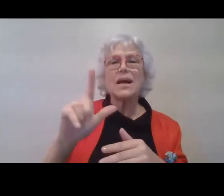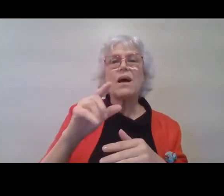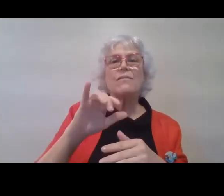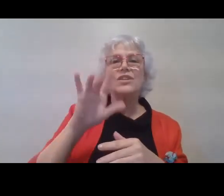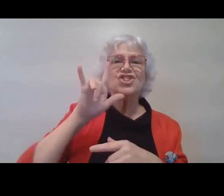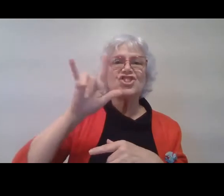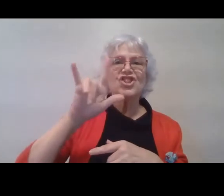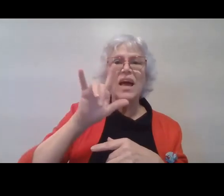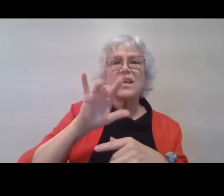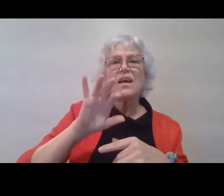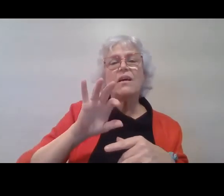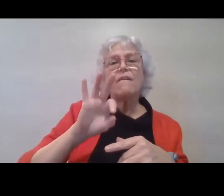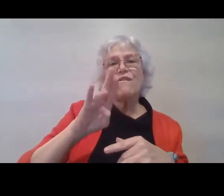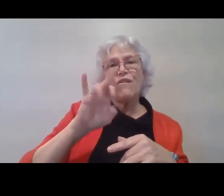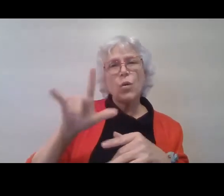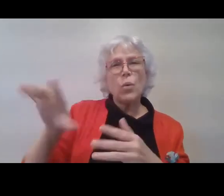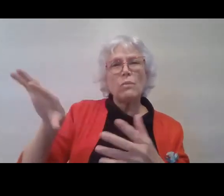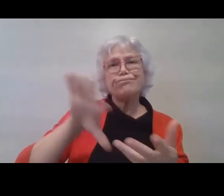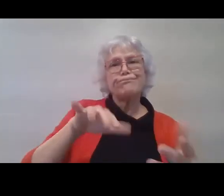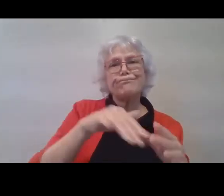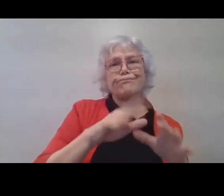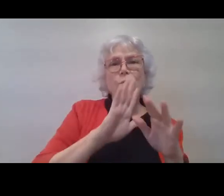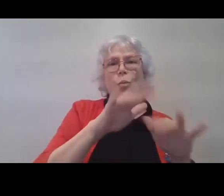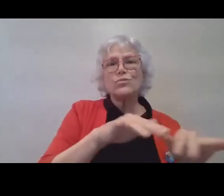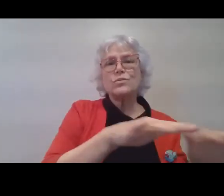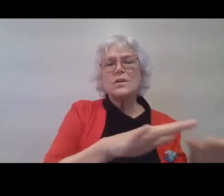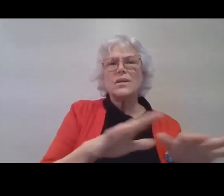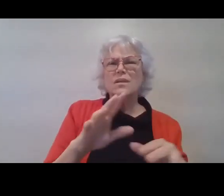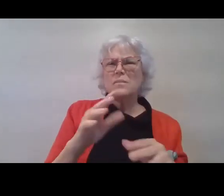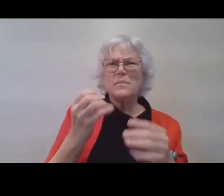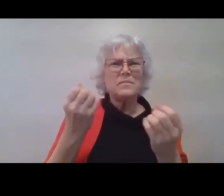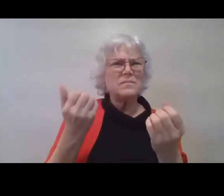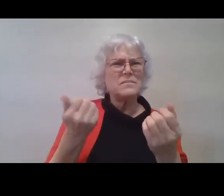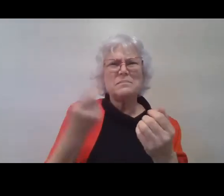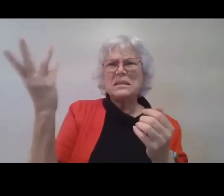According to the Navy, more than 6000 people complained of systems consisting with fuel